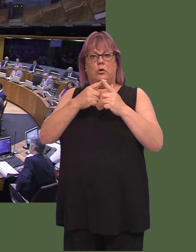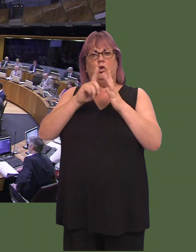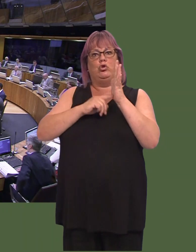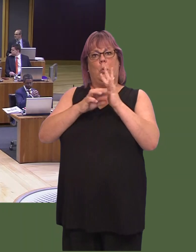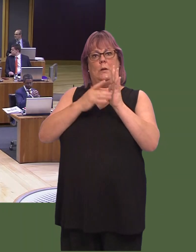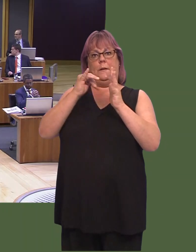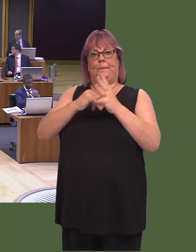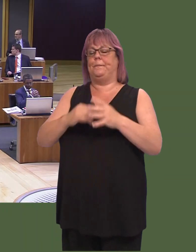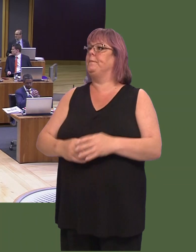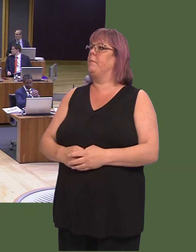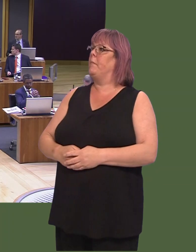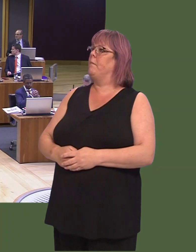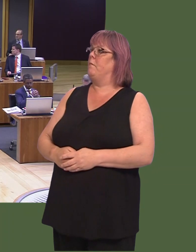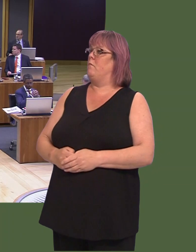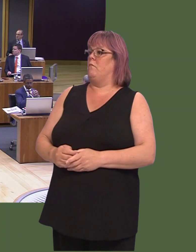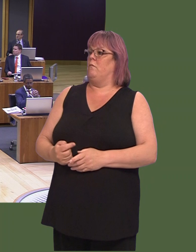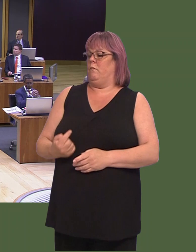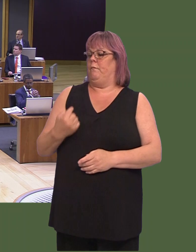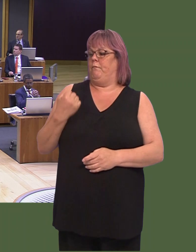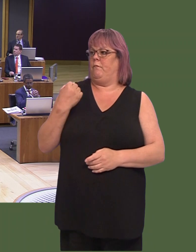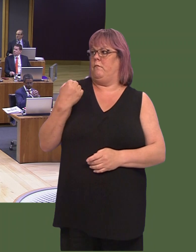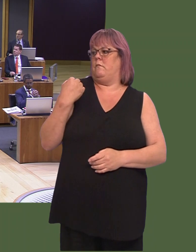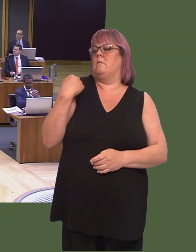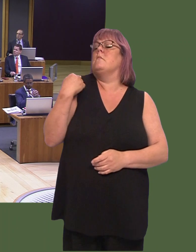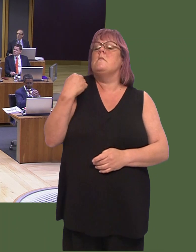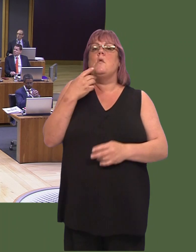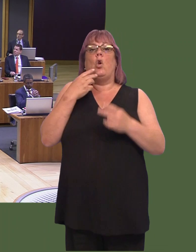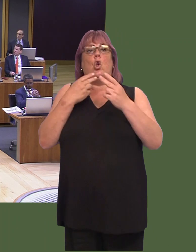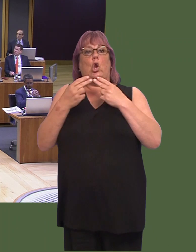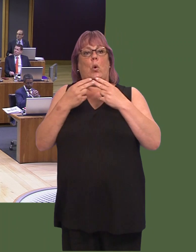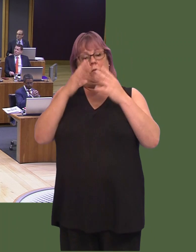First Minister, the whole of my region and communities breathed a sigh of relief when